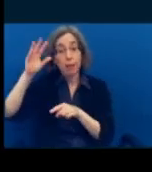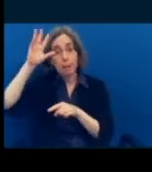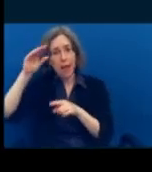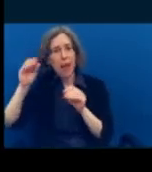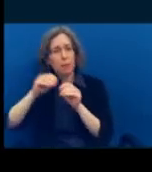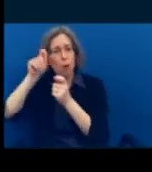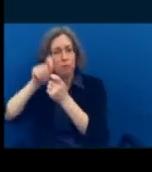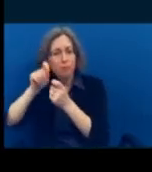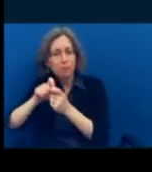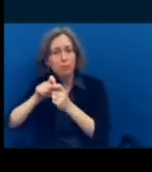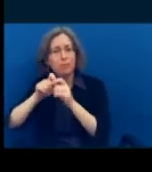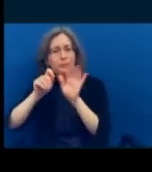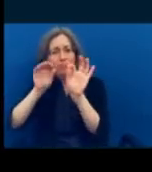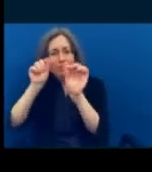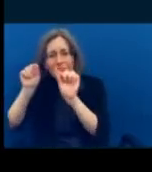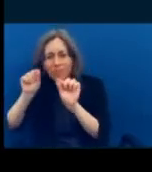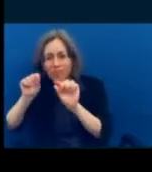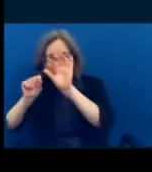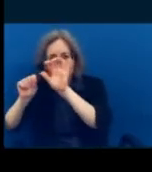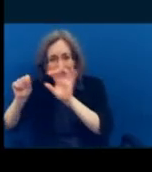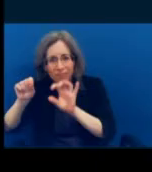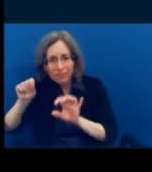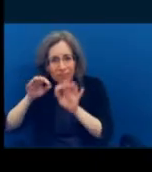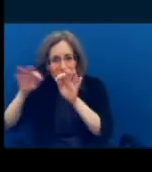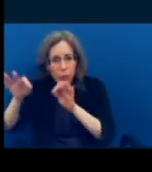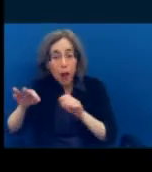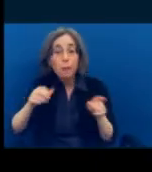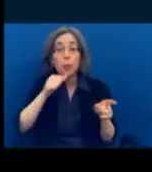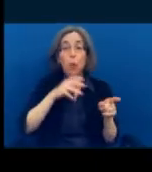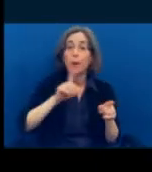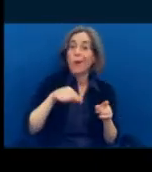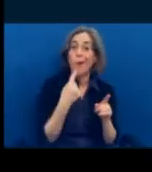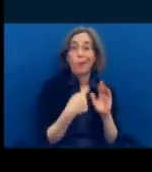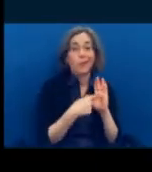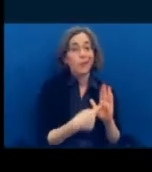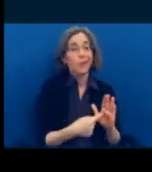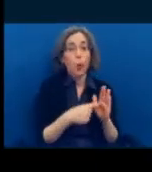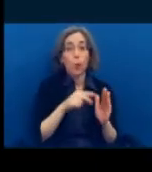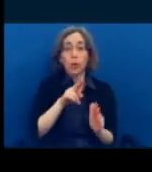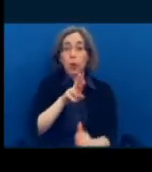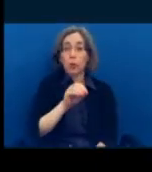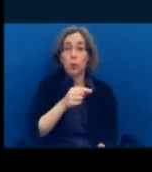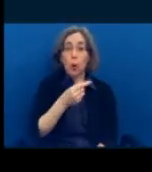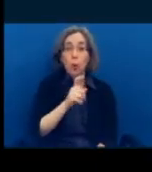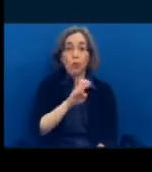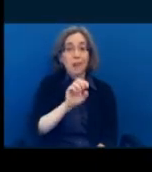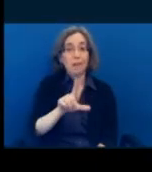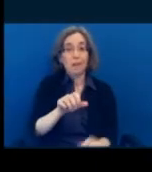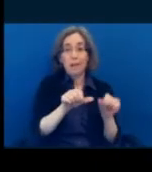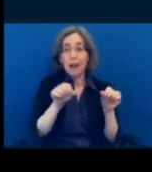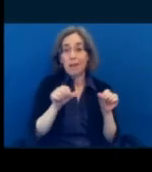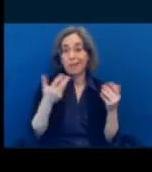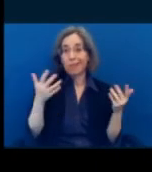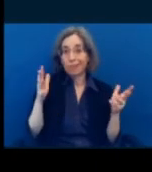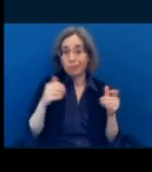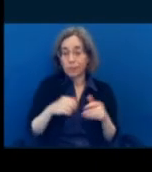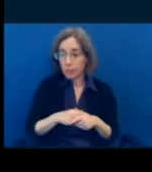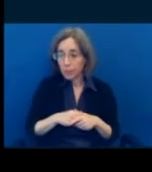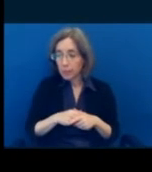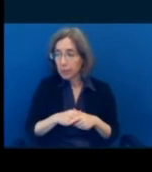HERE, AND THE WOMAN IS ONLY PARTIALLY DISSECTED TO SHOW FOR YOUR GENITAL ORGANS. YOU ALSO BEGIN TO SEE A